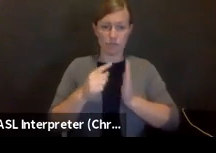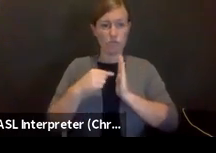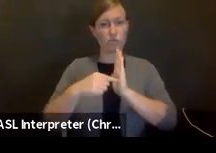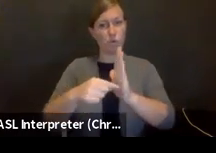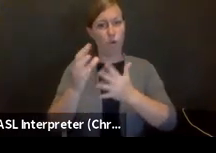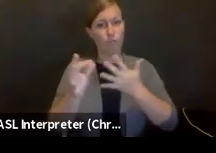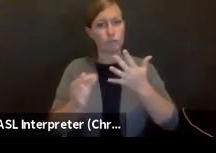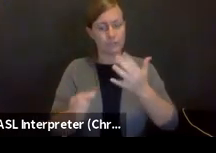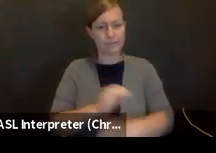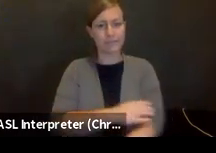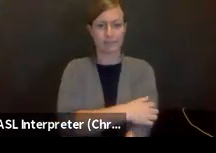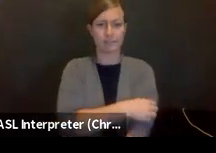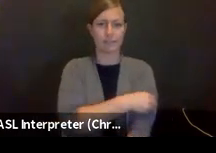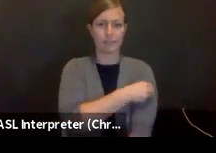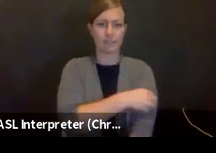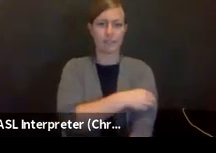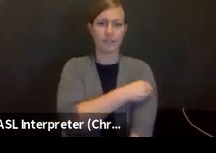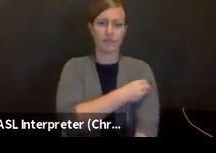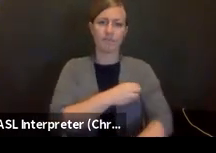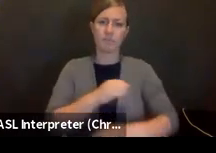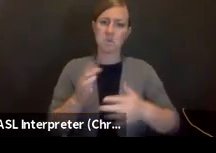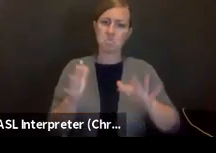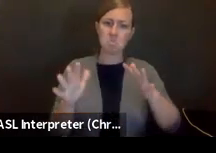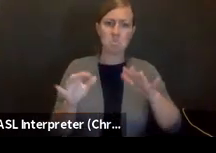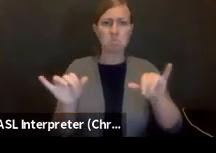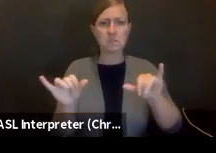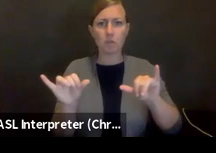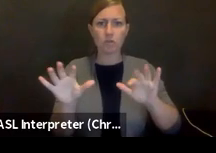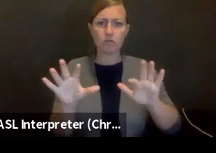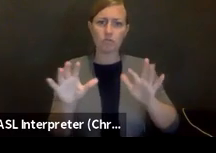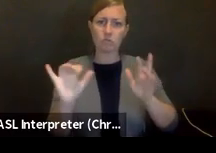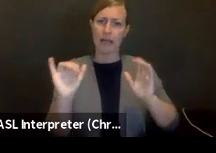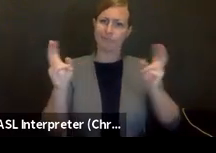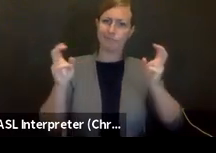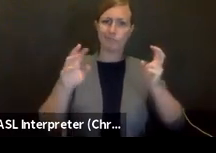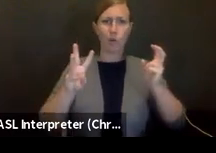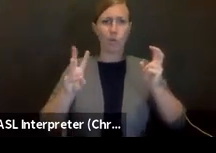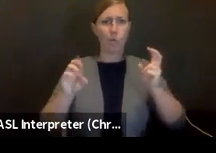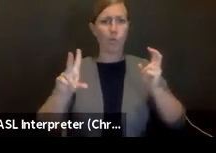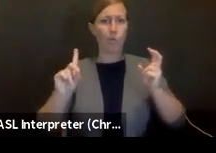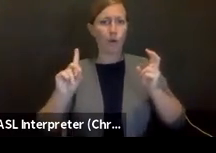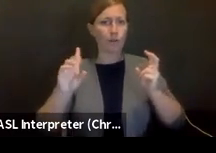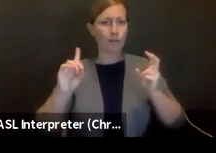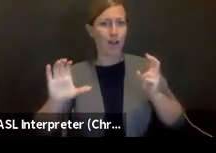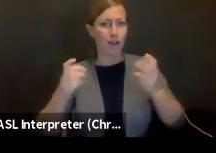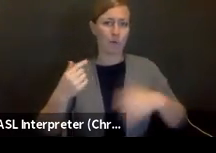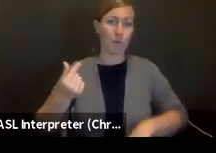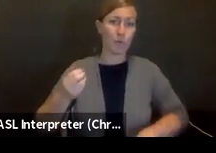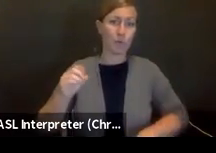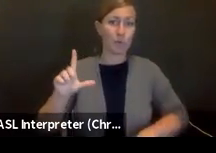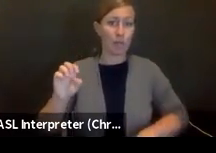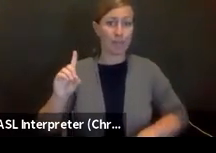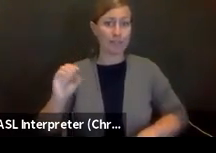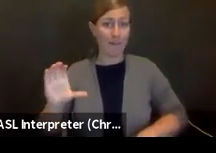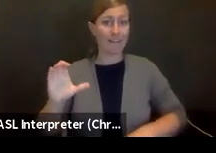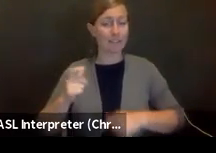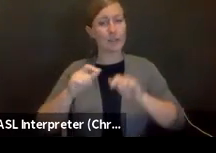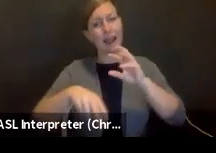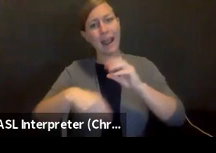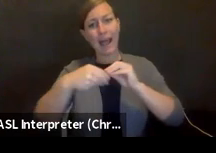ESD 189 - Amy Colburn: So this looks a little bit like just almost like a Word document or a Google Doc, so you can add all the, you know, whatever you want to